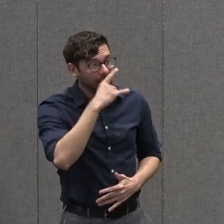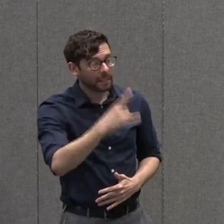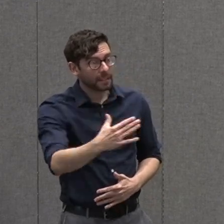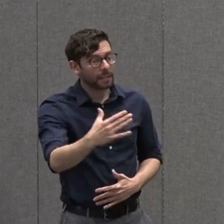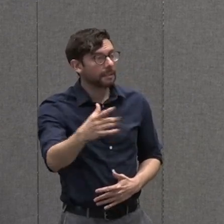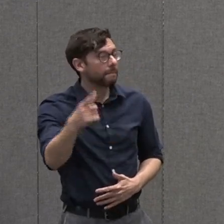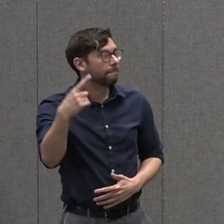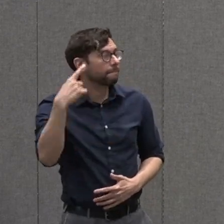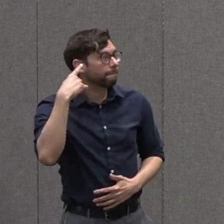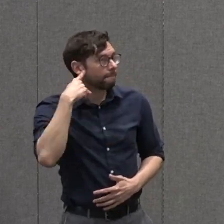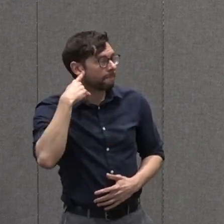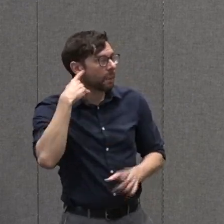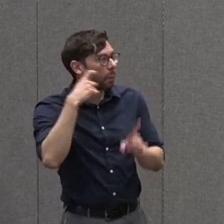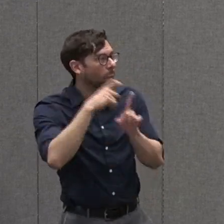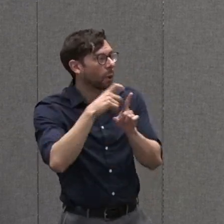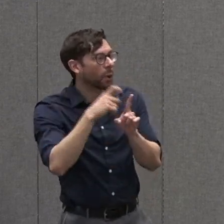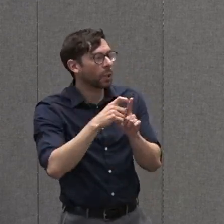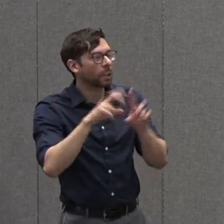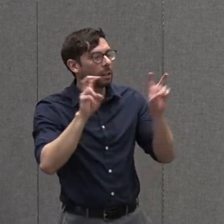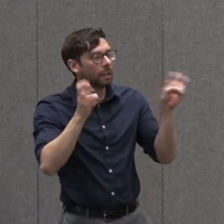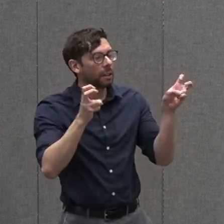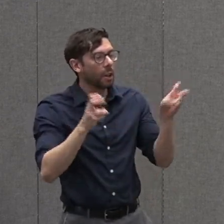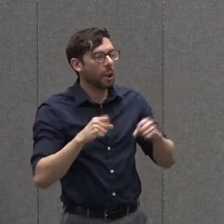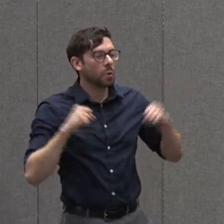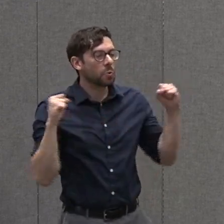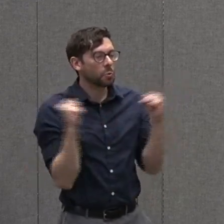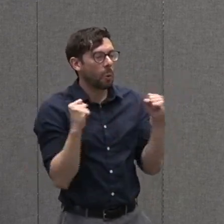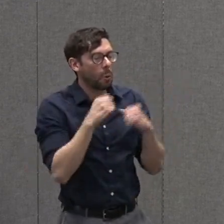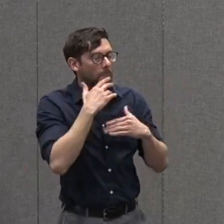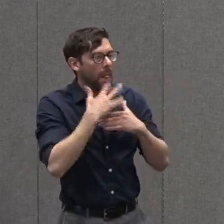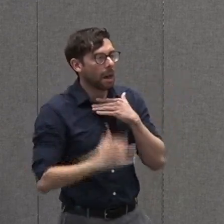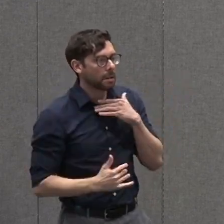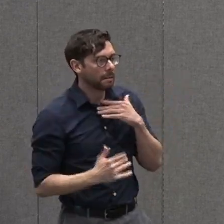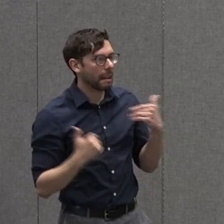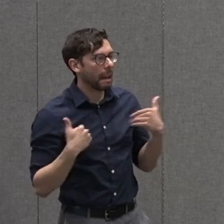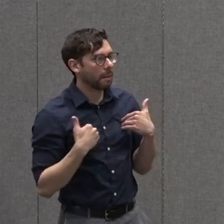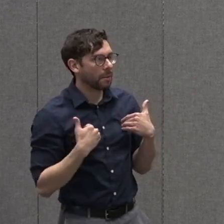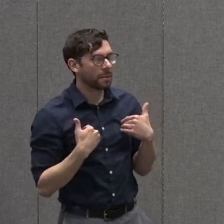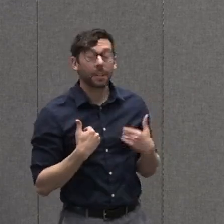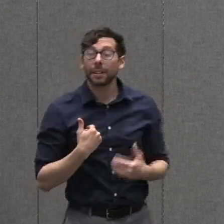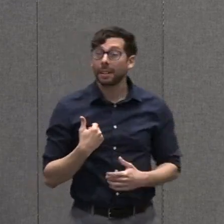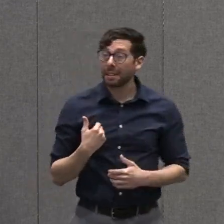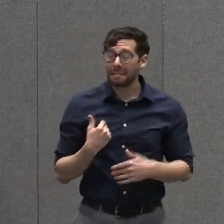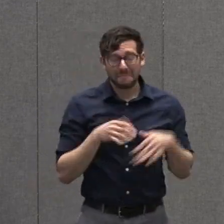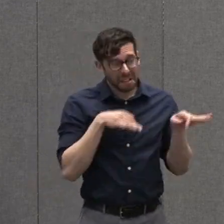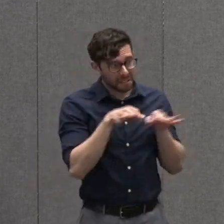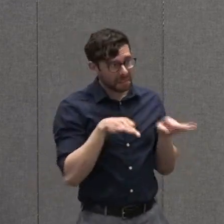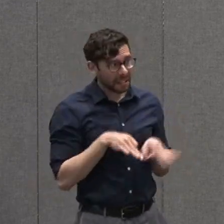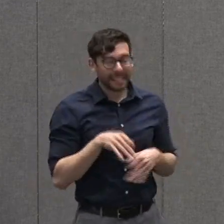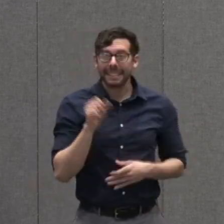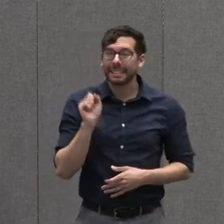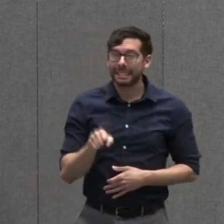rather than warm blooded. Can you explain what that means? Sure, we use a fancier word, the word is ectothermic.